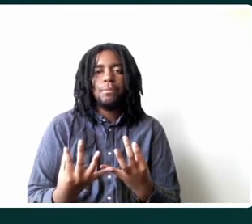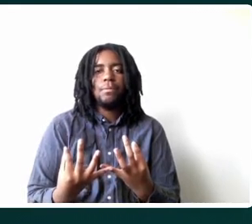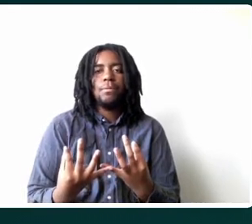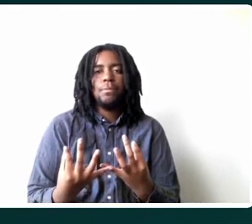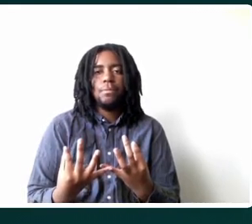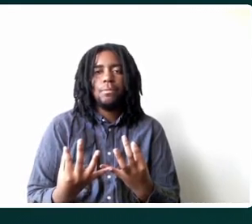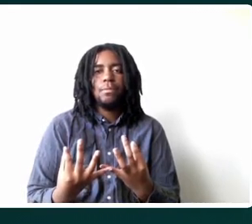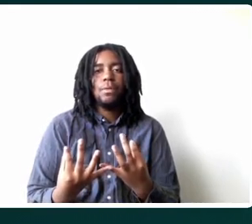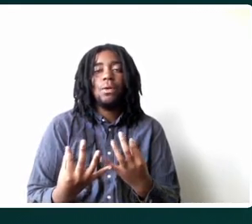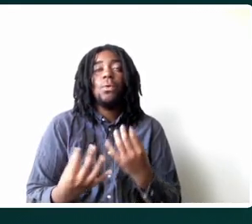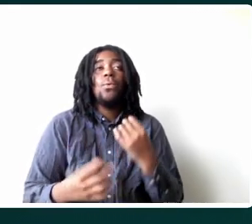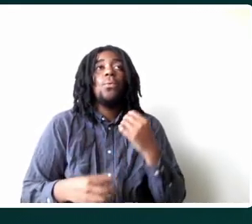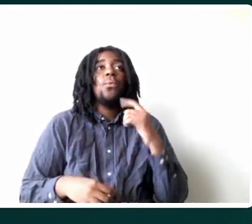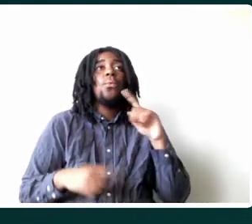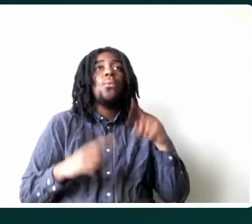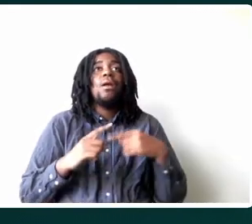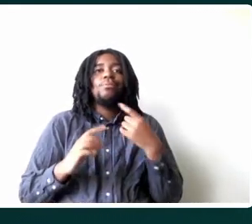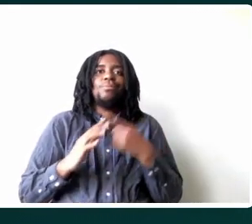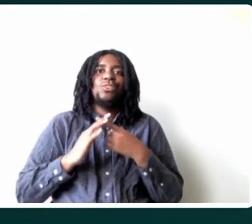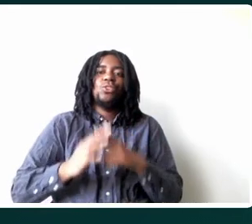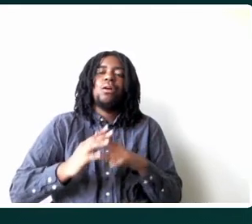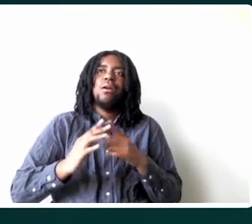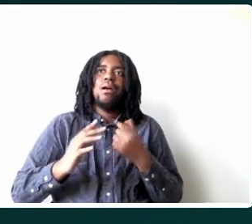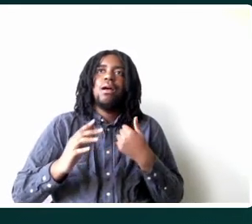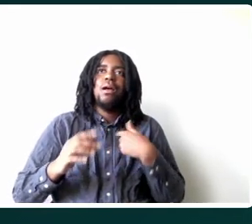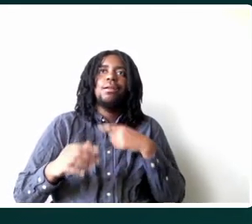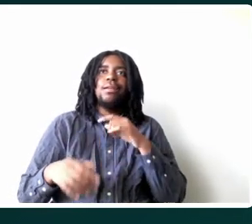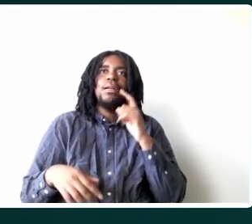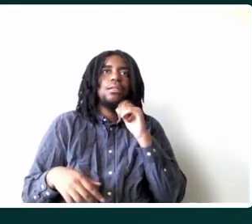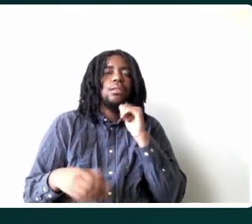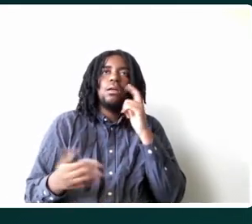idea to bring people together of, you know, what it would mean to get through a pandemic